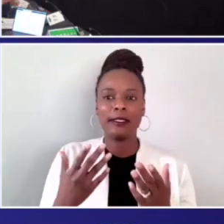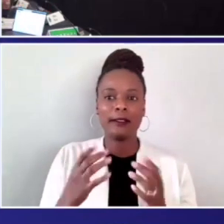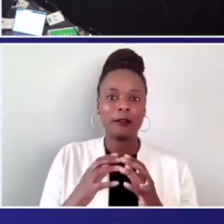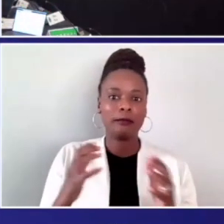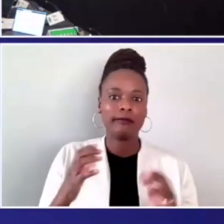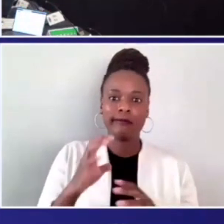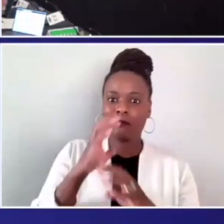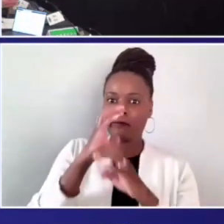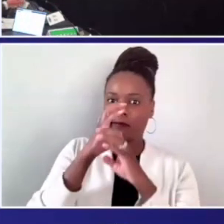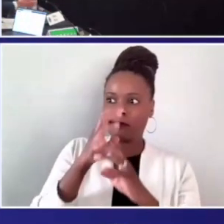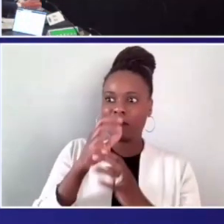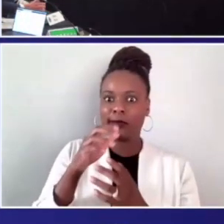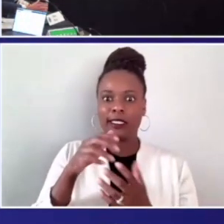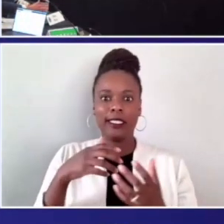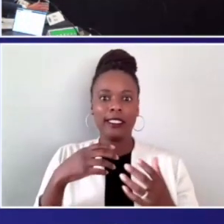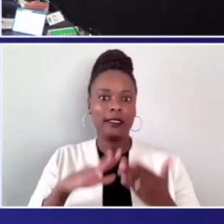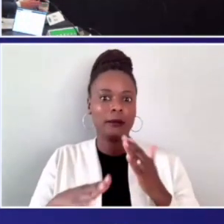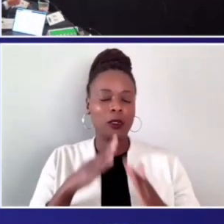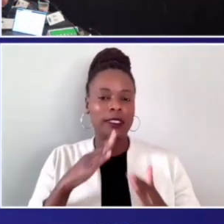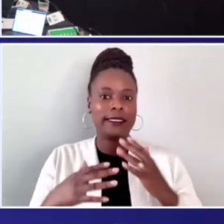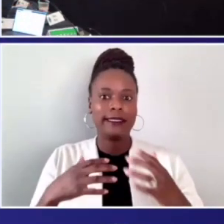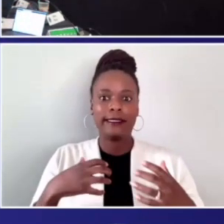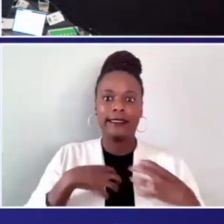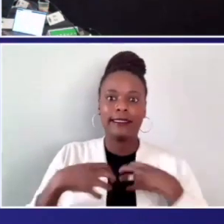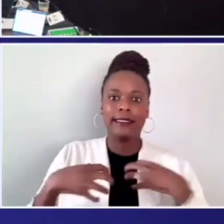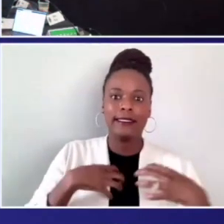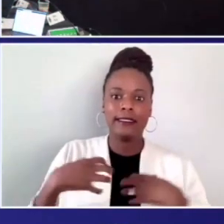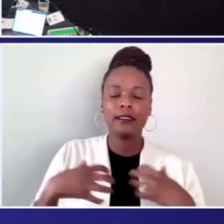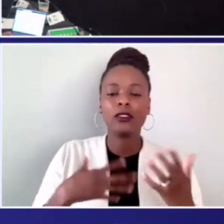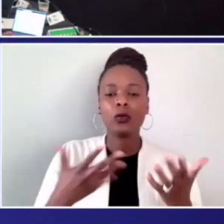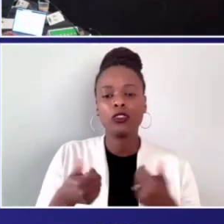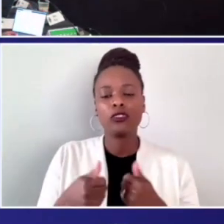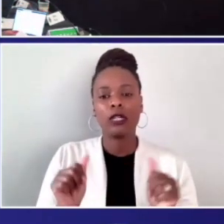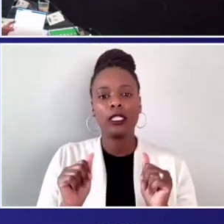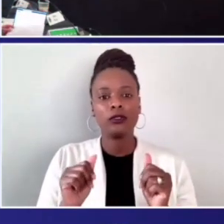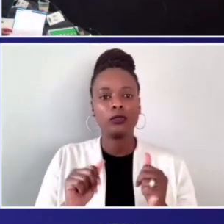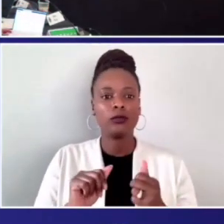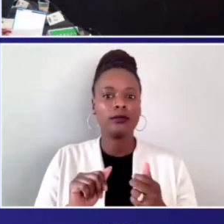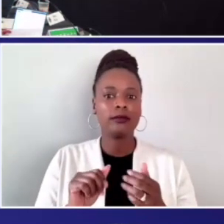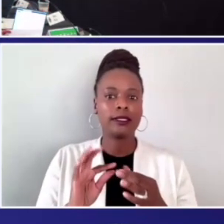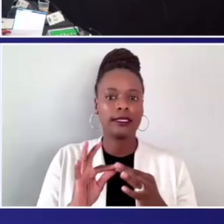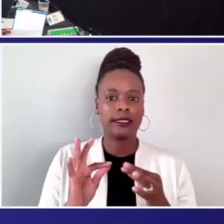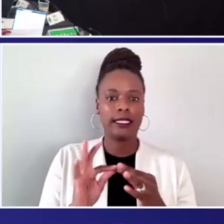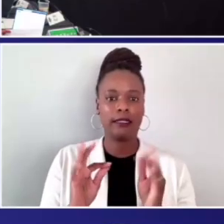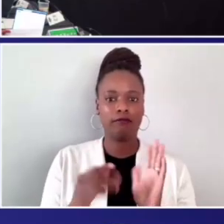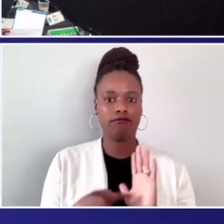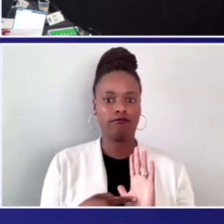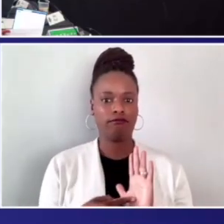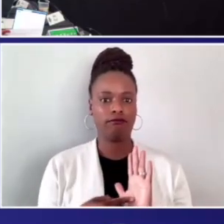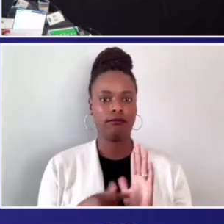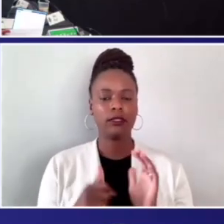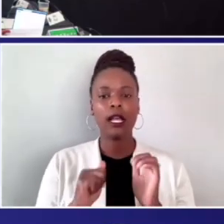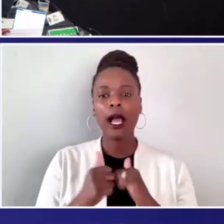the community. So how we've tried to account for that is to say it here. This is how we would perceive this